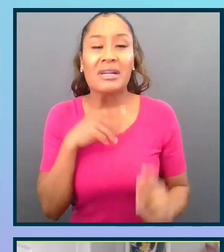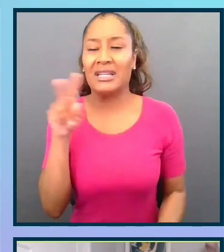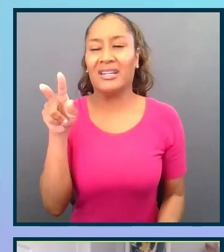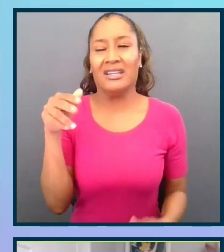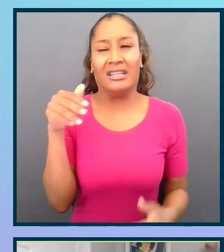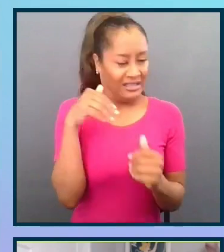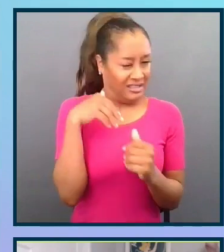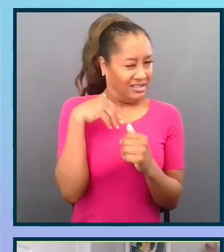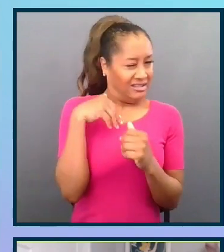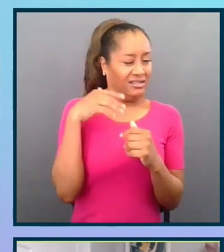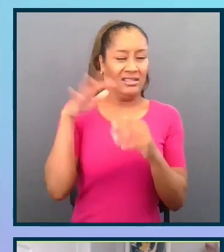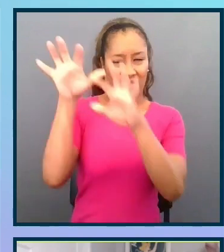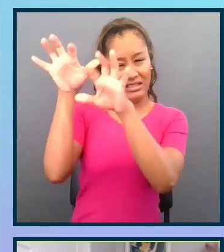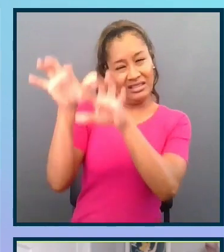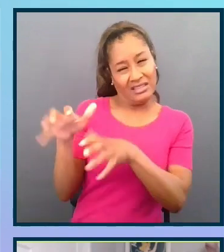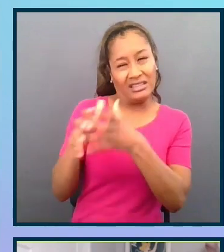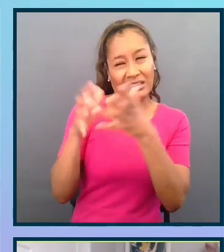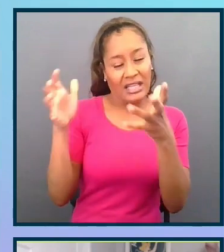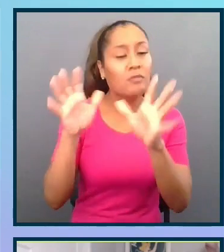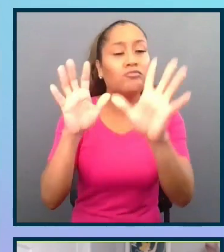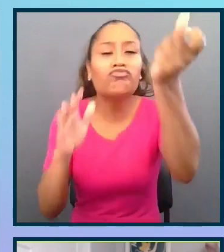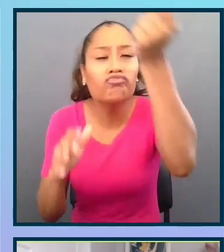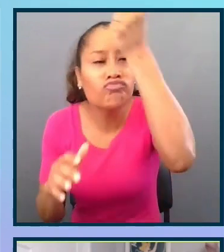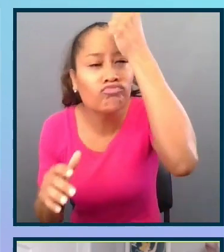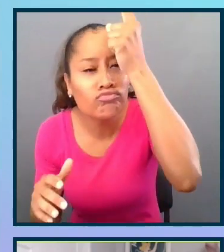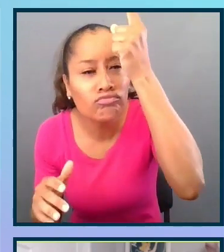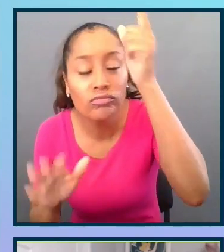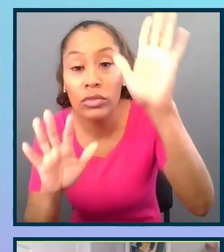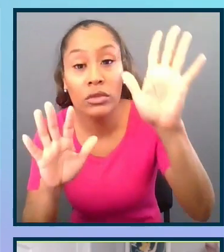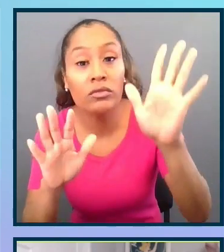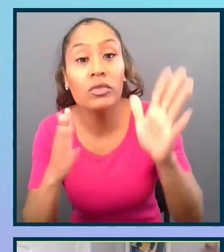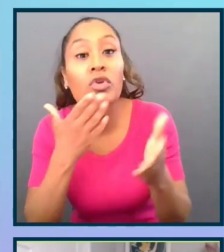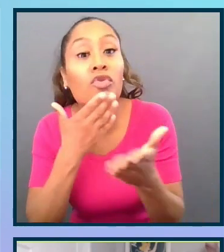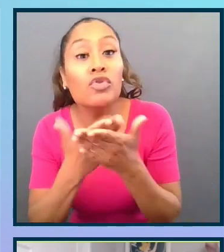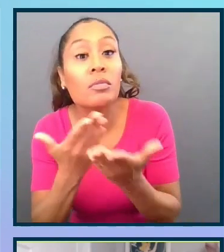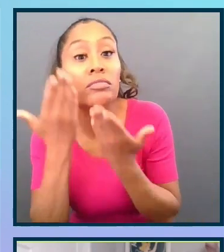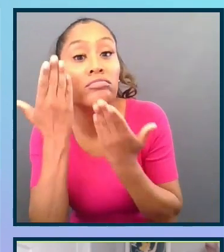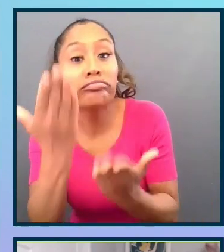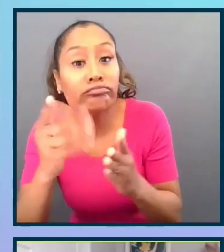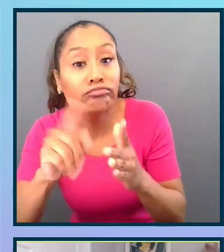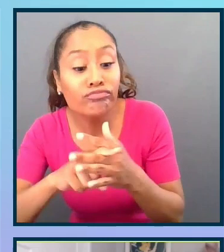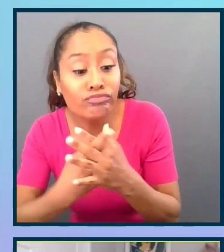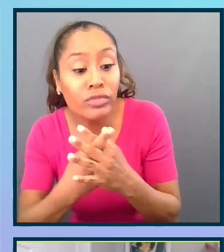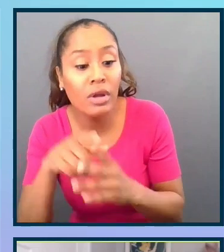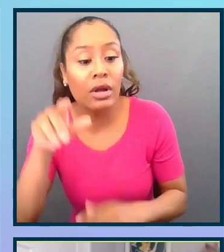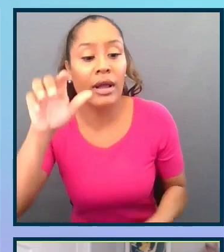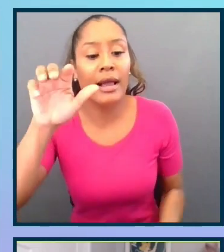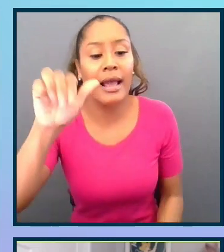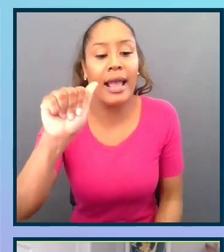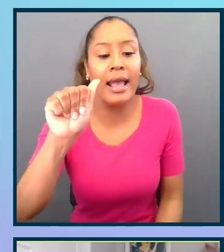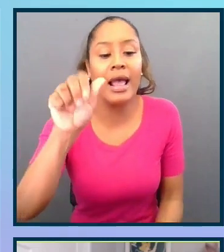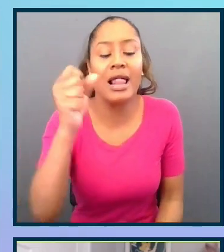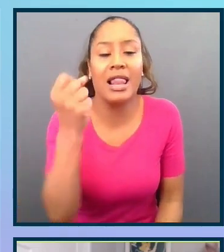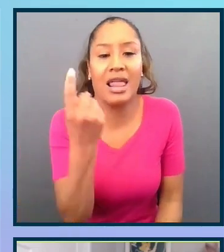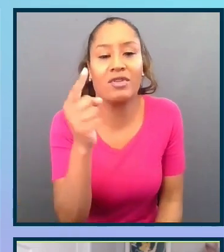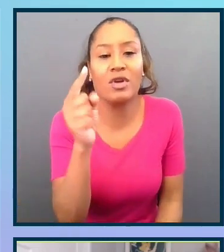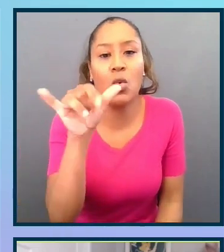And I can totally understand that. Another great place to start is with the A11y projects accessibility checklist,